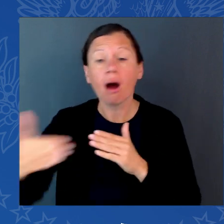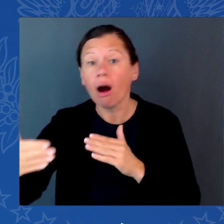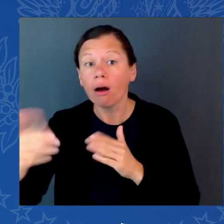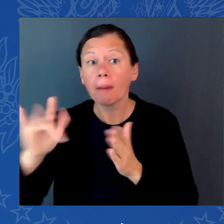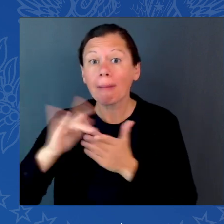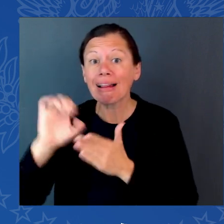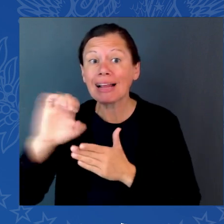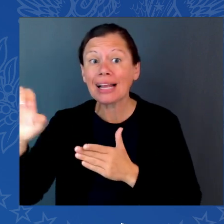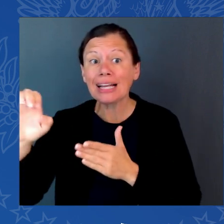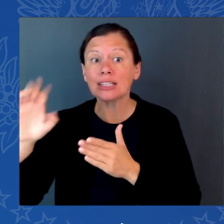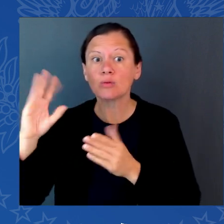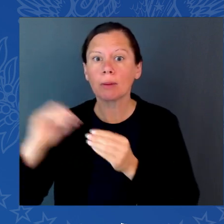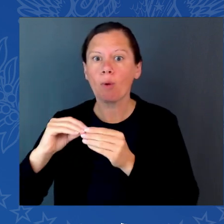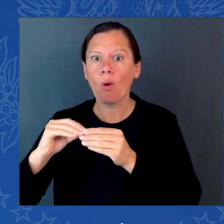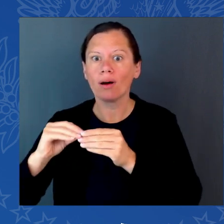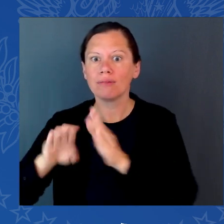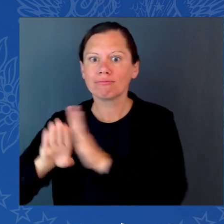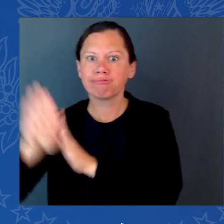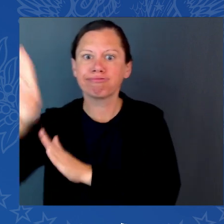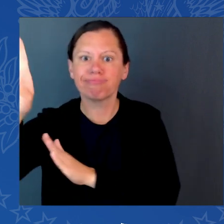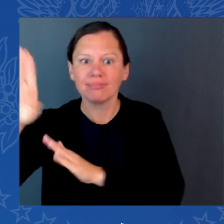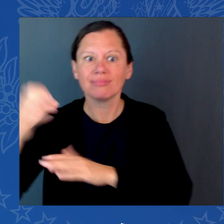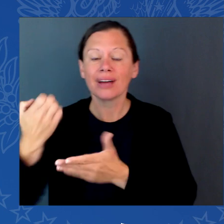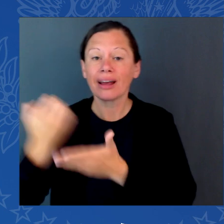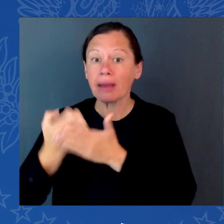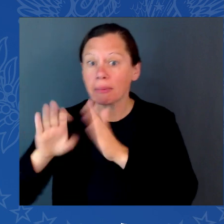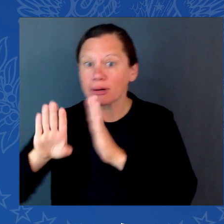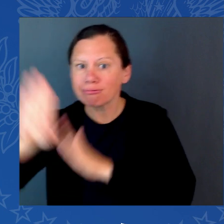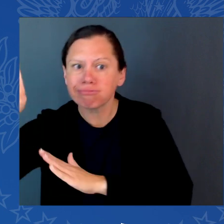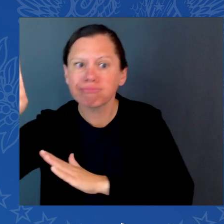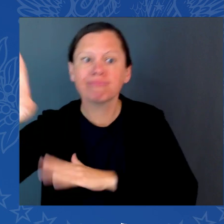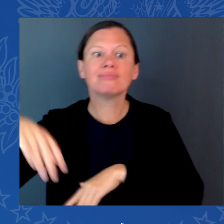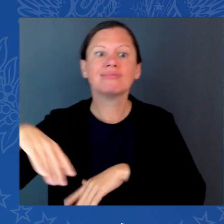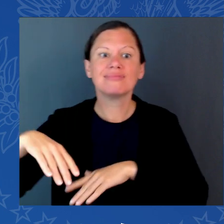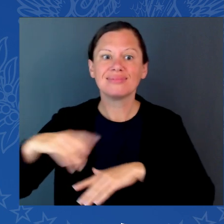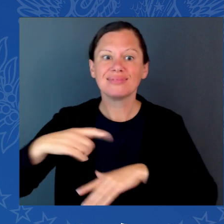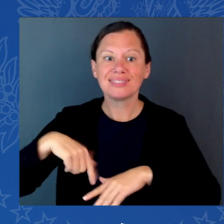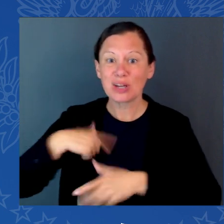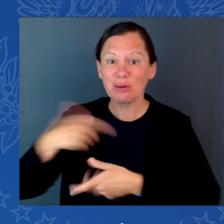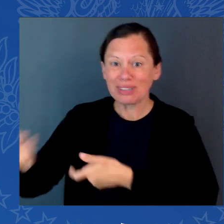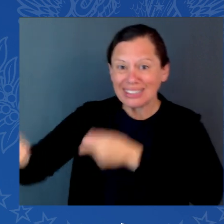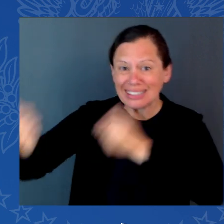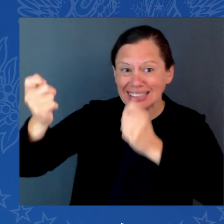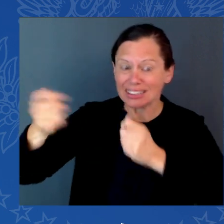And I particularly want to thank Prime Minister Modi and the Crown Prince of Saudi Arabia Mohammed bin Salam [sic]